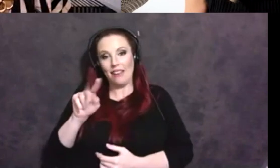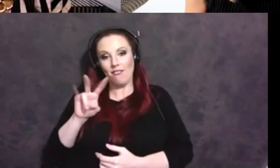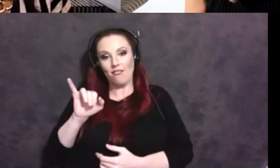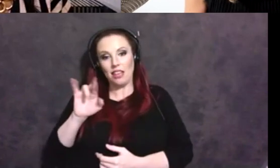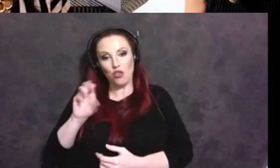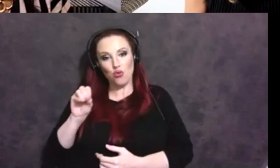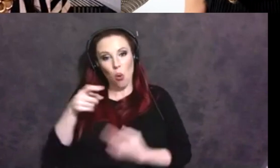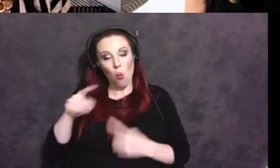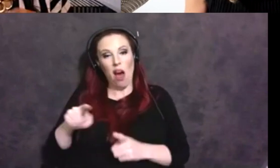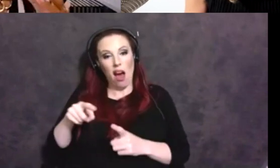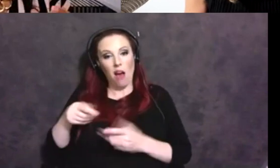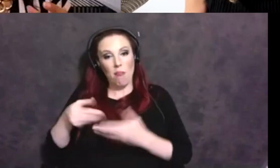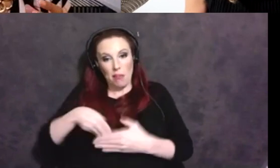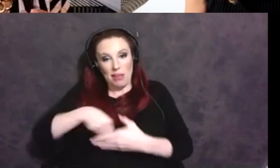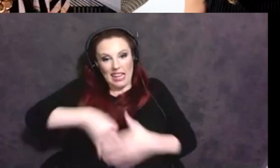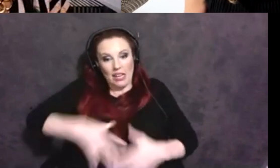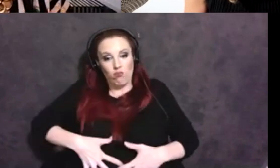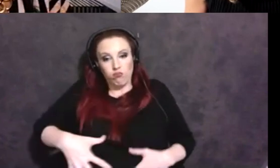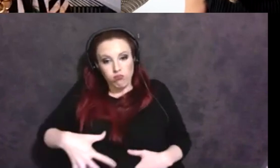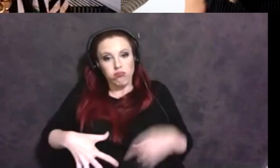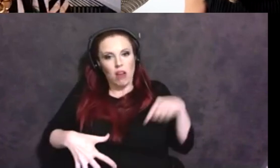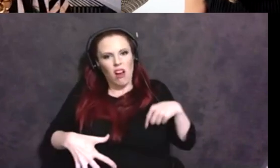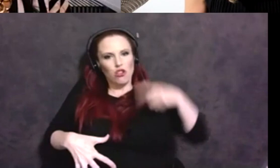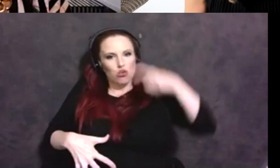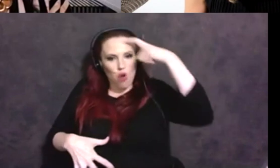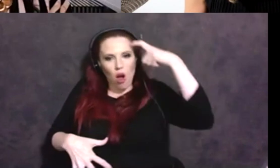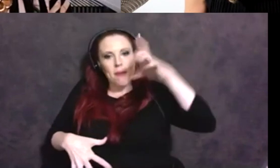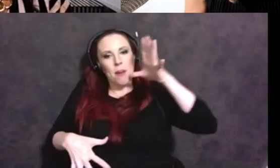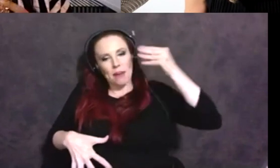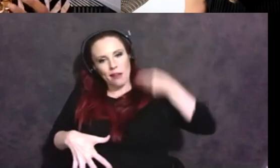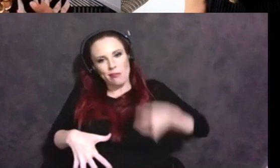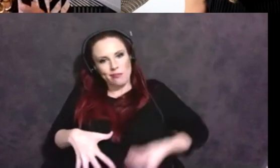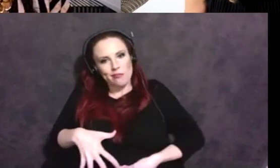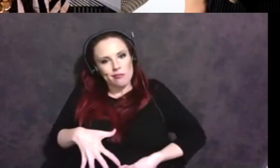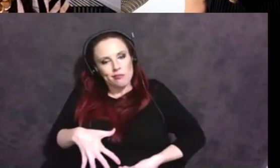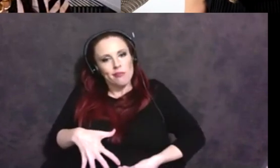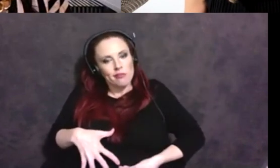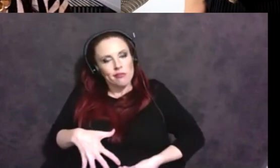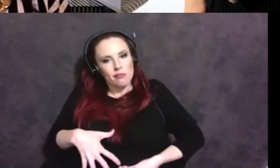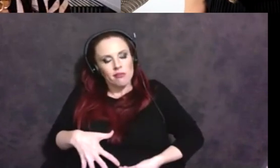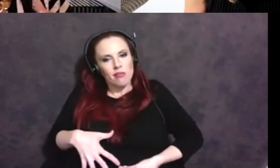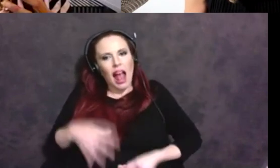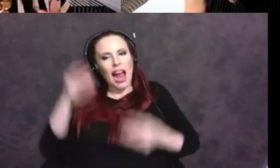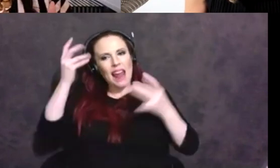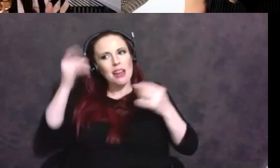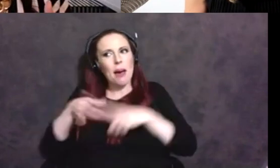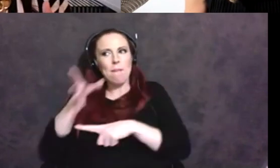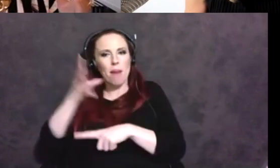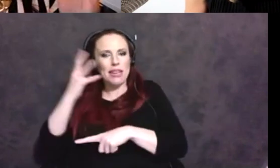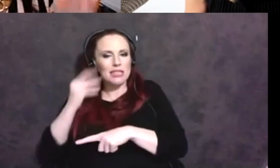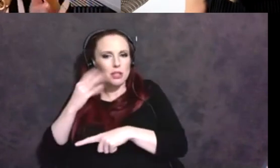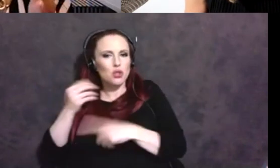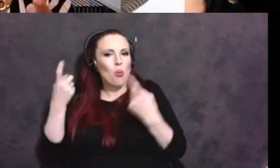studies that we can pass along our trauma in-vitro through the amniotic fluid and DNA